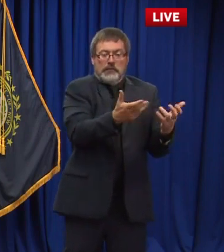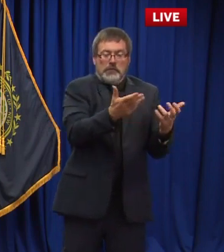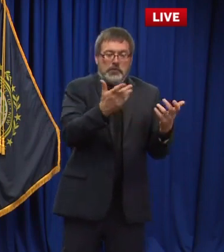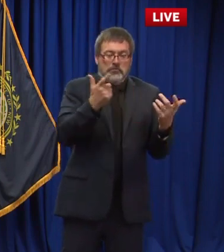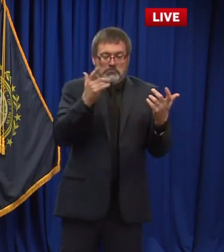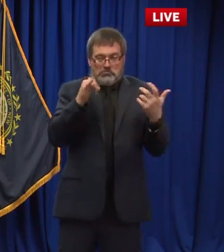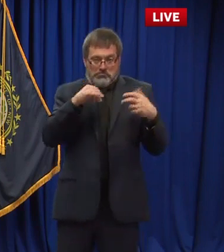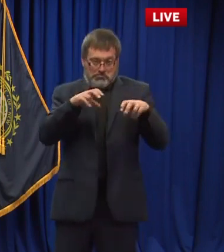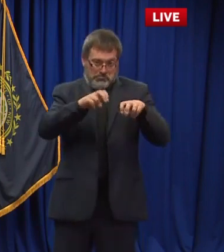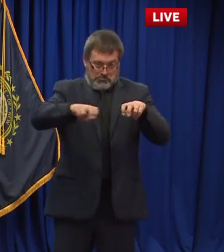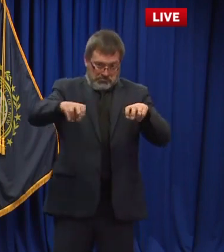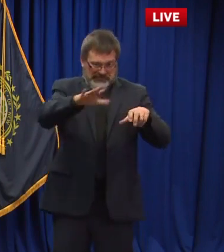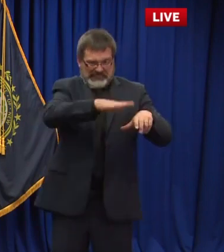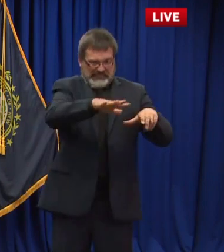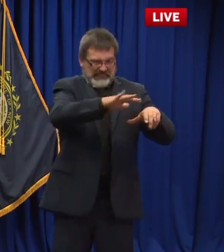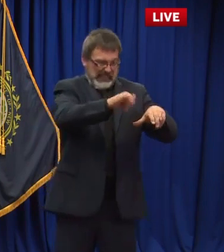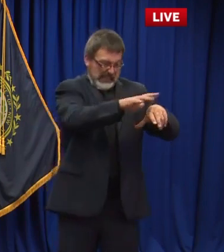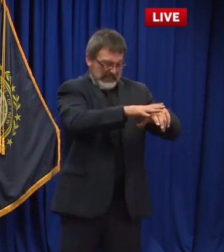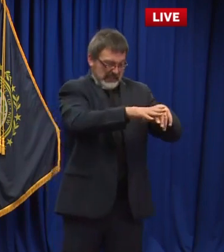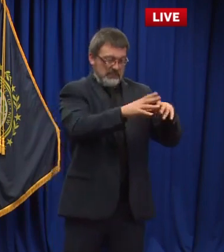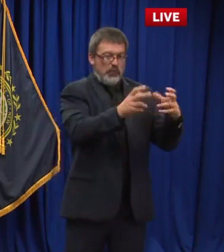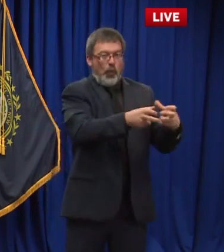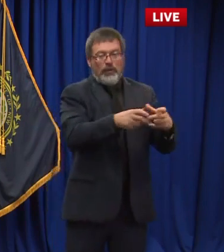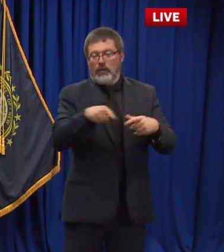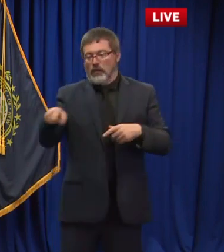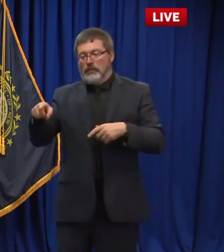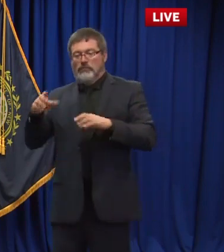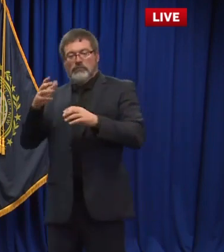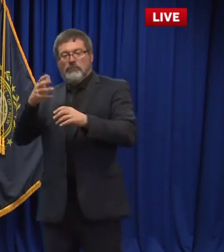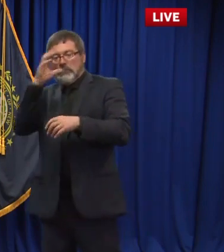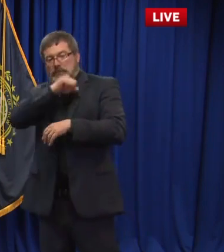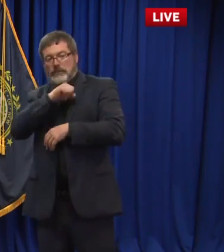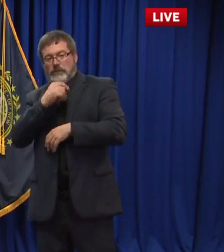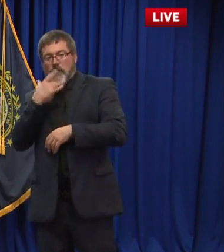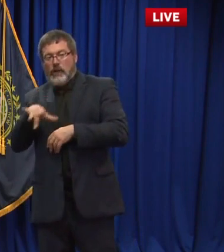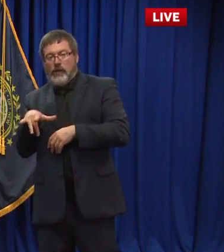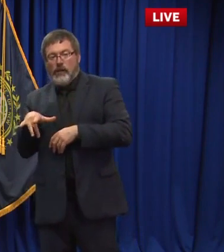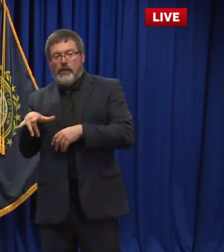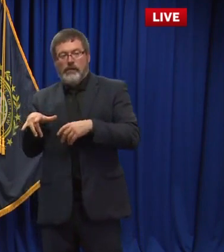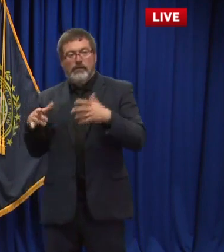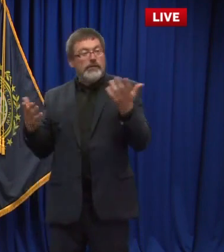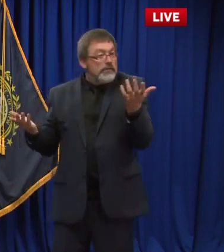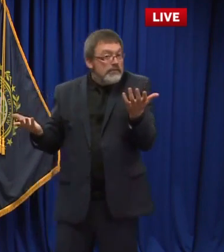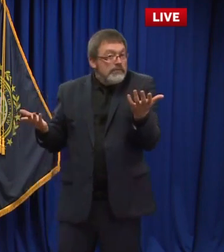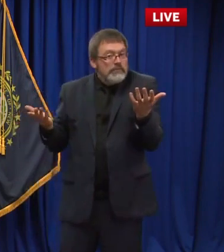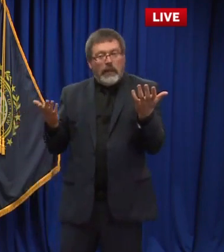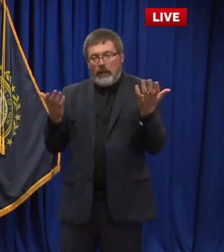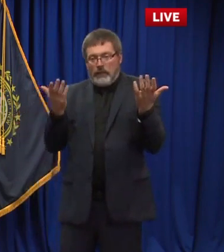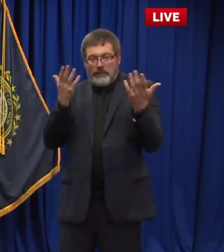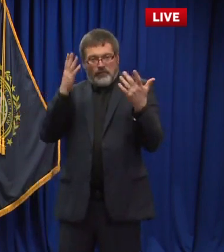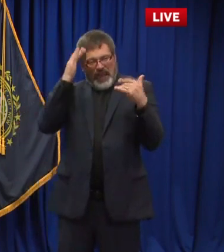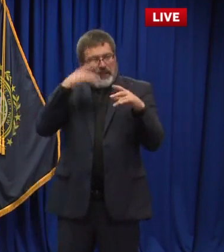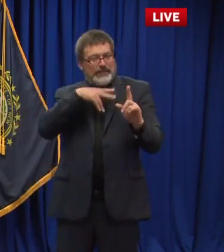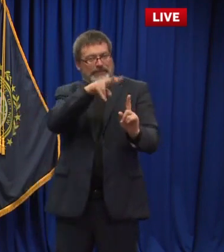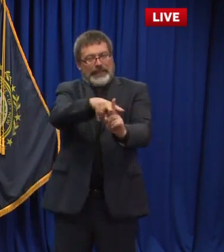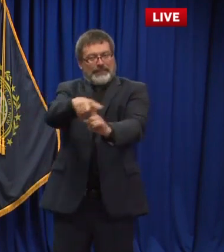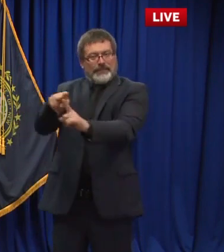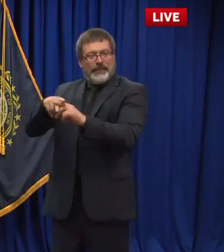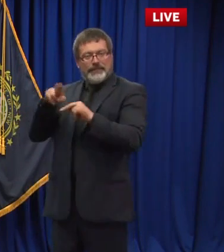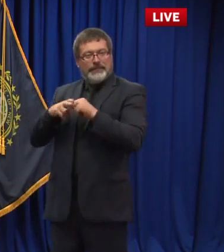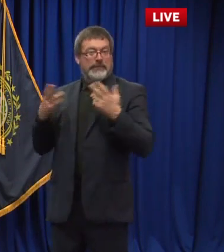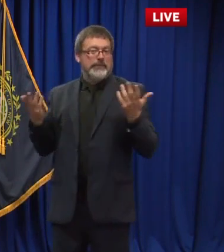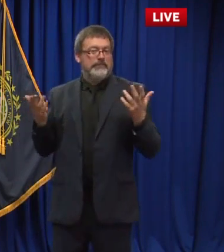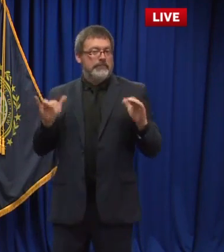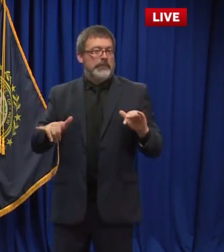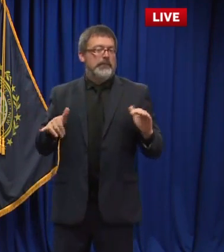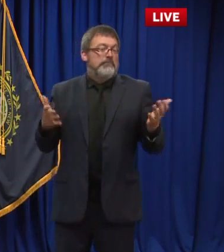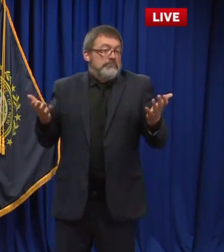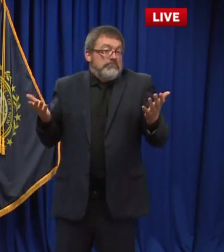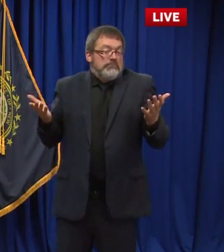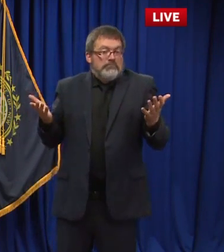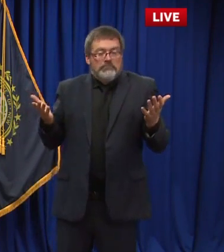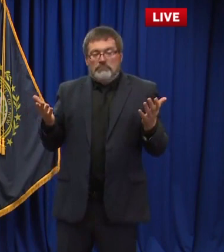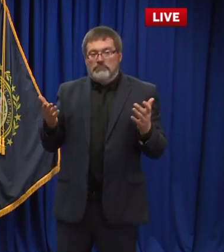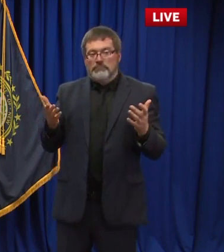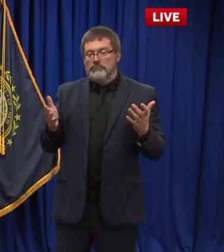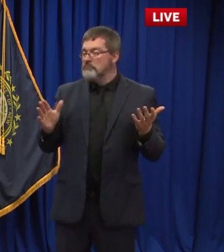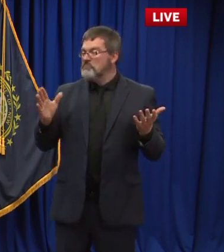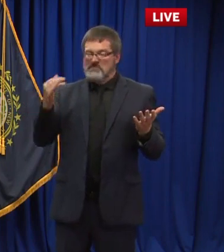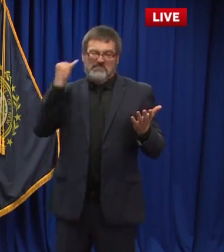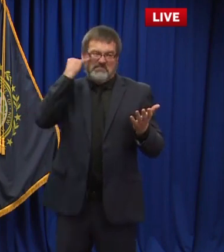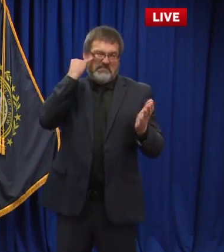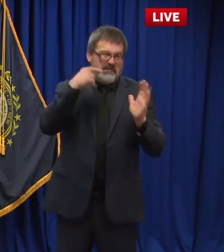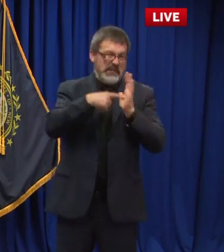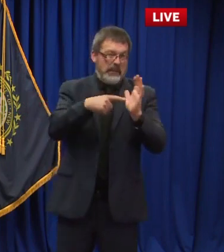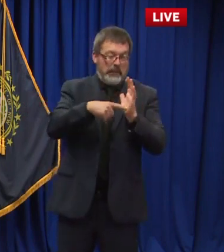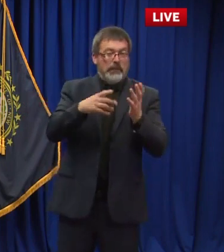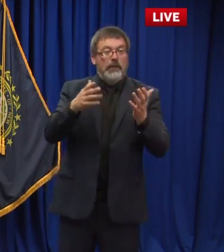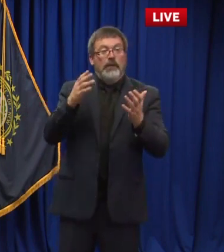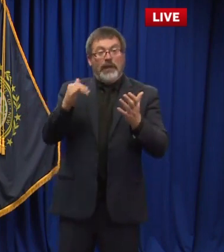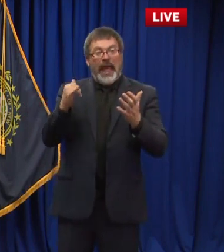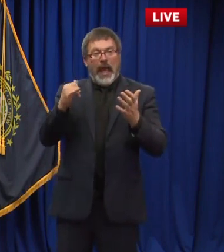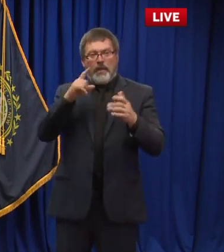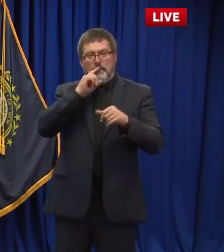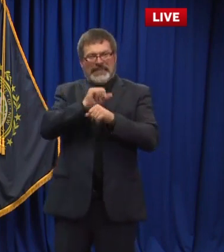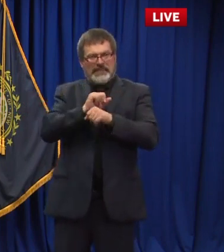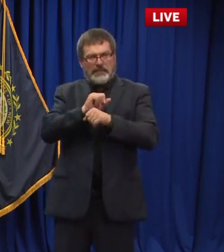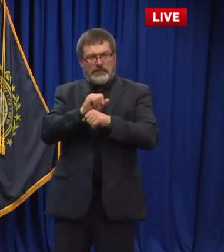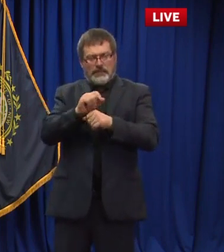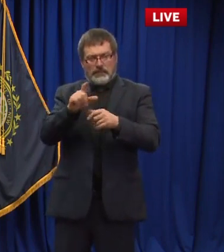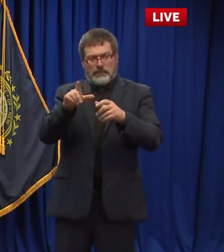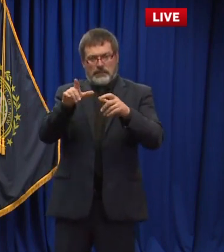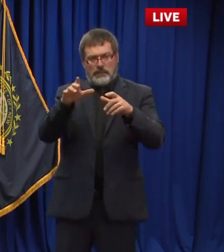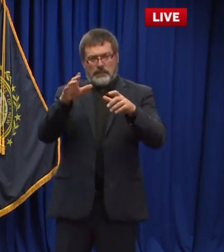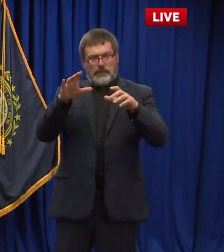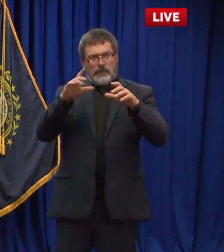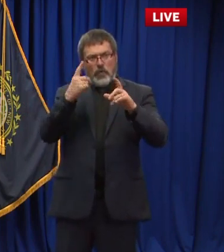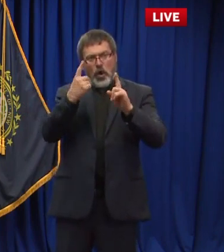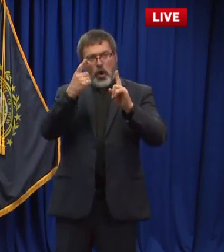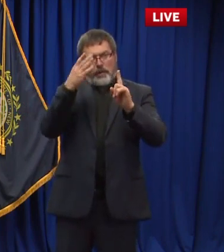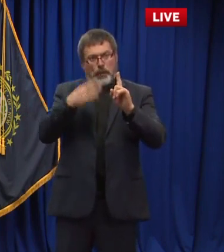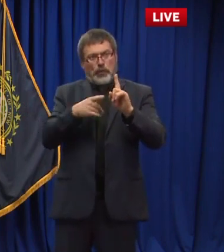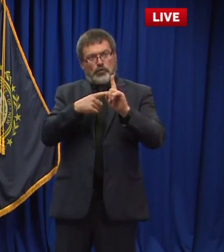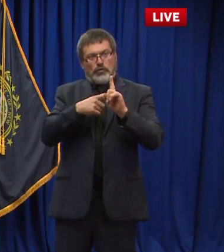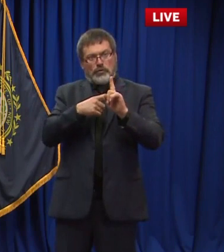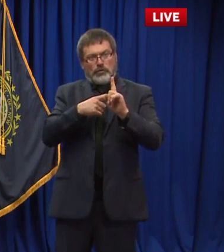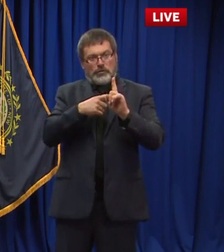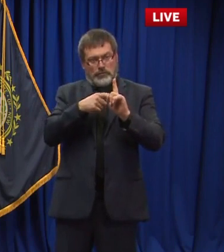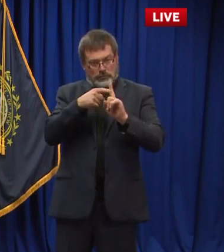SO IF YOU HAVE ASSIGNED SEATING IN THE CLASSROOM AND STUDENTS ARE ABLE TO MAINTAIN SOME AMOUNT OF DISTANCE AND CONSISTENCY IN THEIR SEATING, WE ARE NOT LOOKING AT PUTTING THE WHOLE